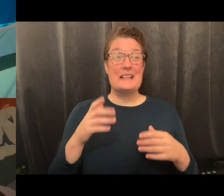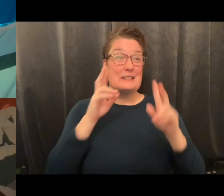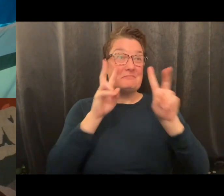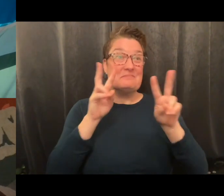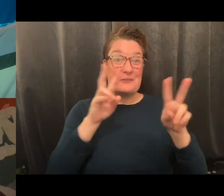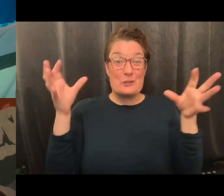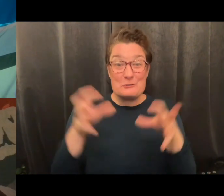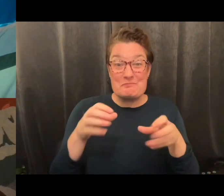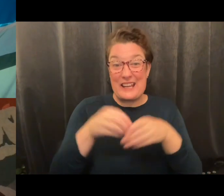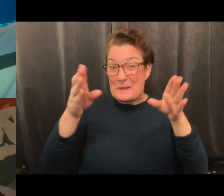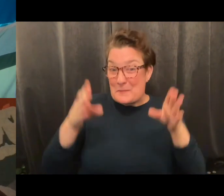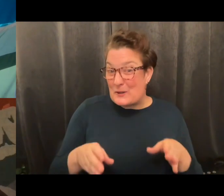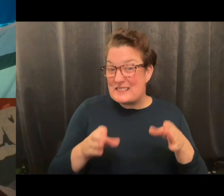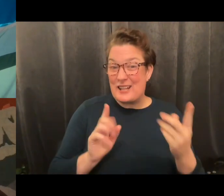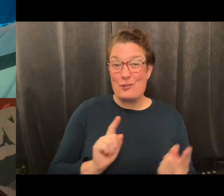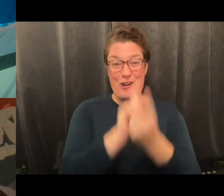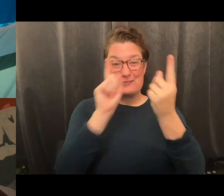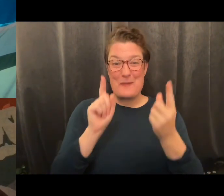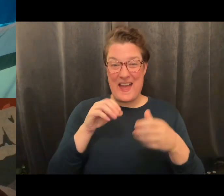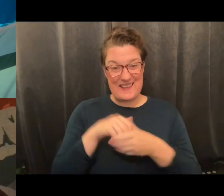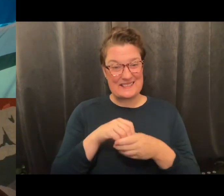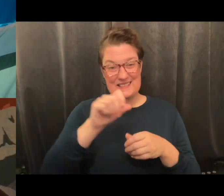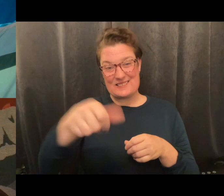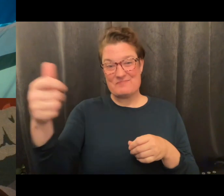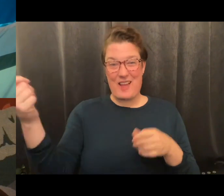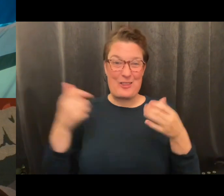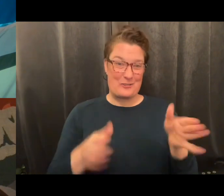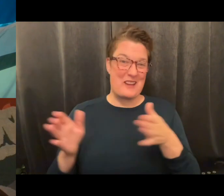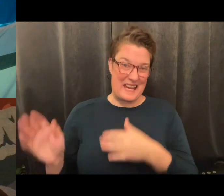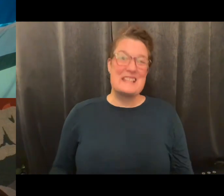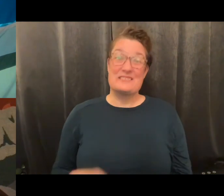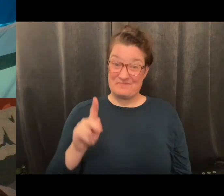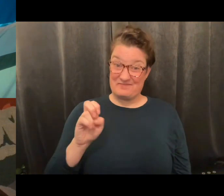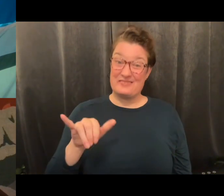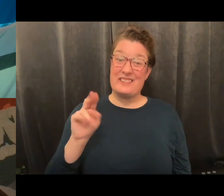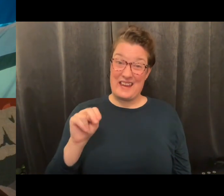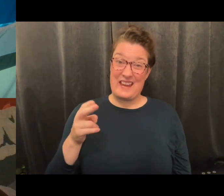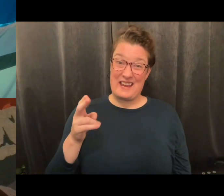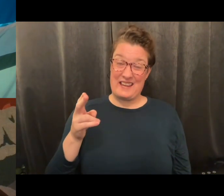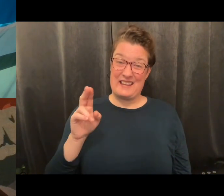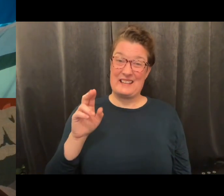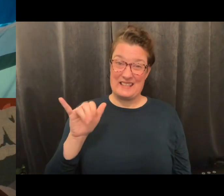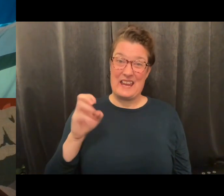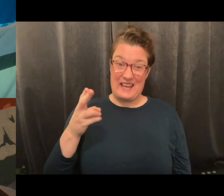Nomy: Keyn yehi ratzon. Yes. We wanted to share, we are going to keep our Patreon open.